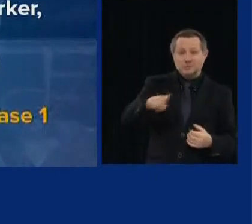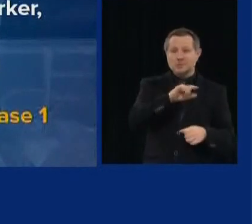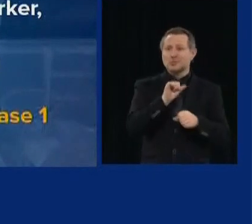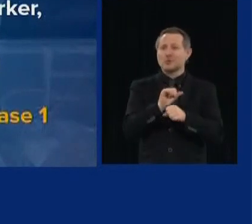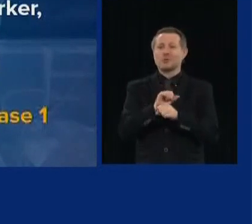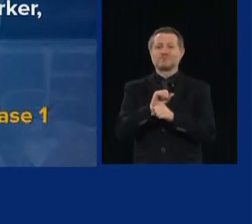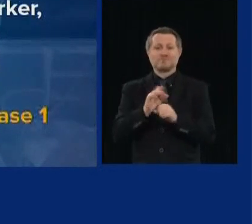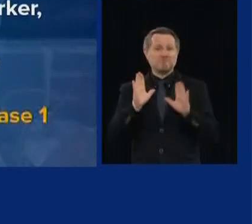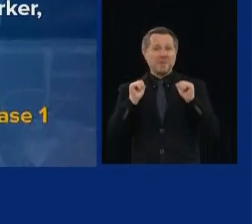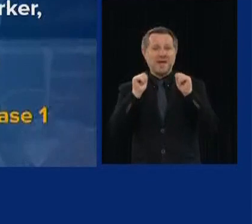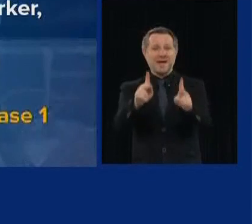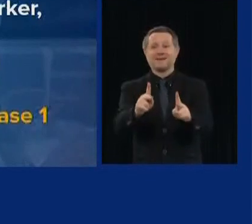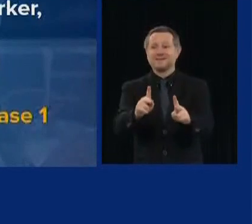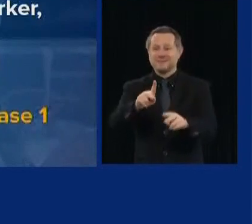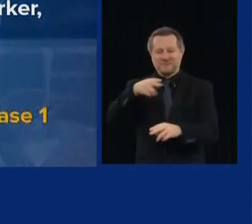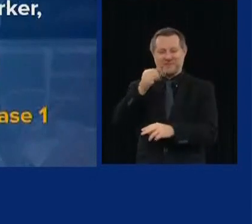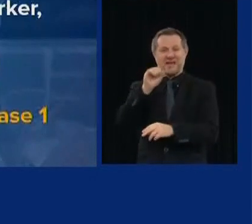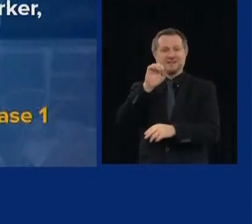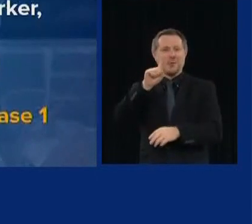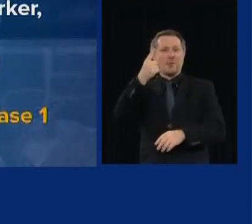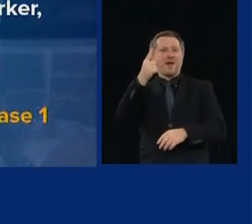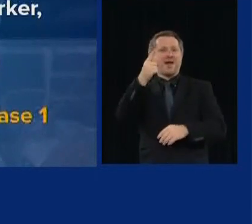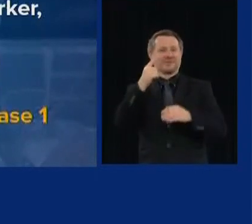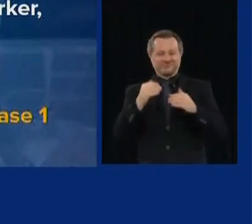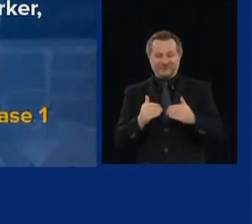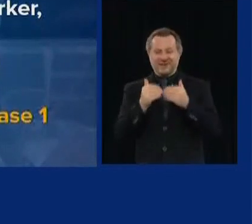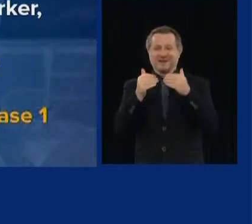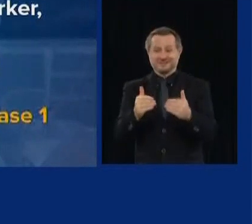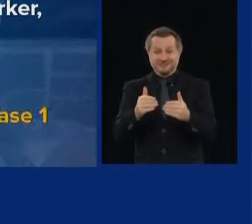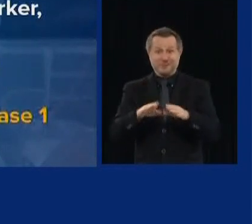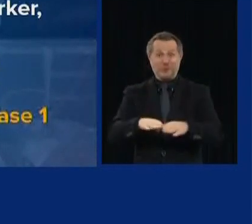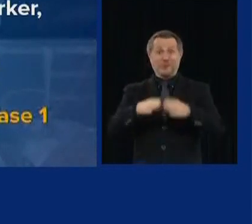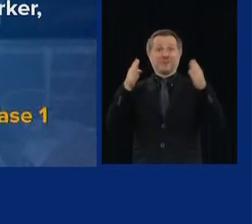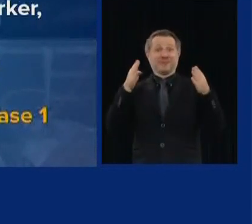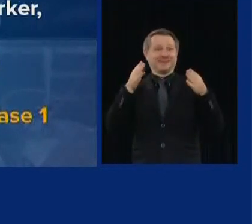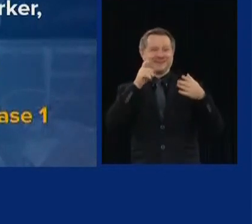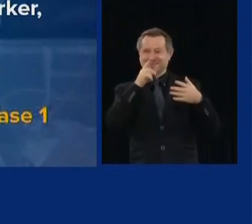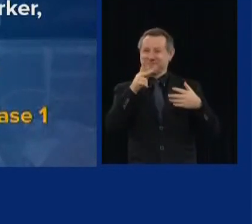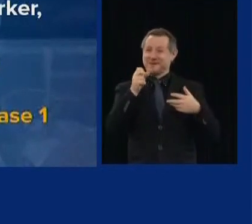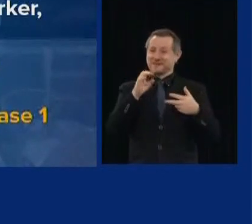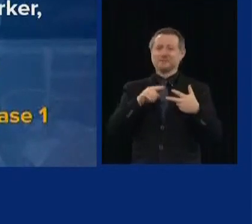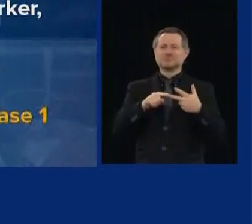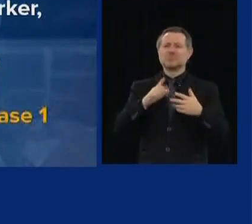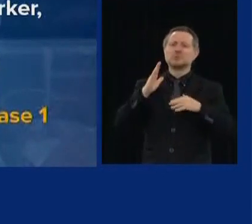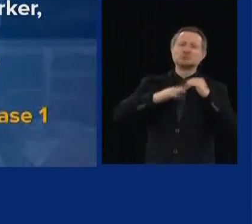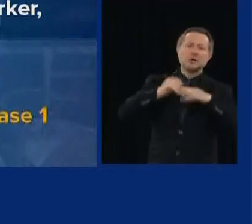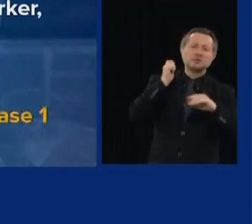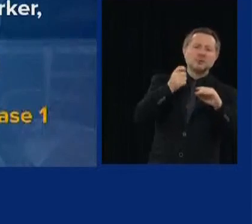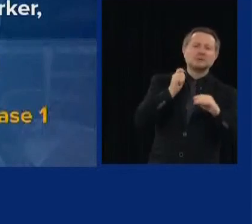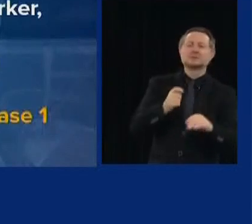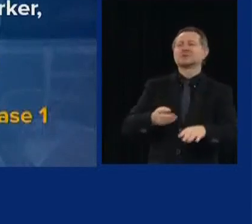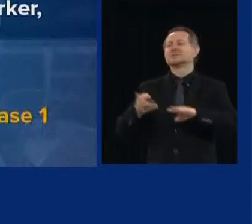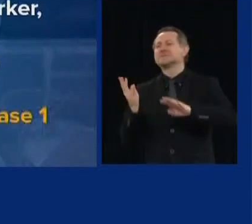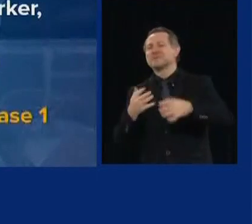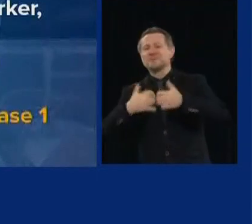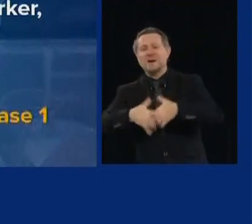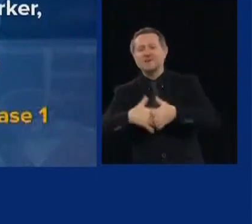STORE. THEY'RE ALL ELIGIBLE AND WE ARE INCREASING TODAY, ANY INDIVIDUAL